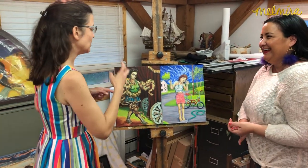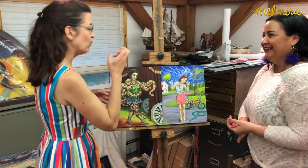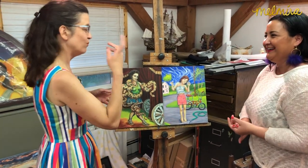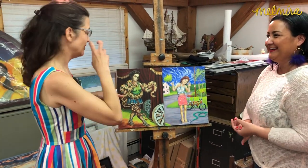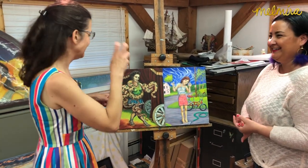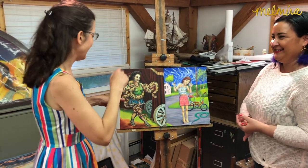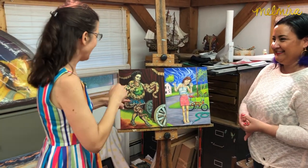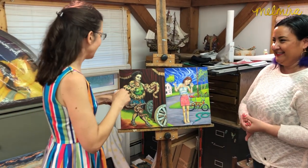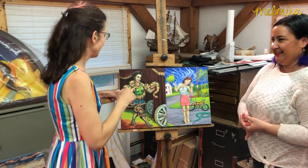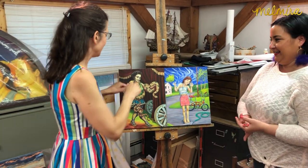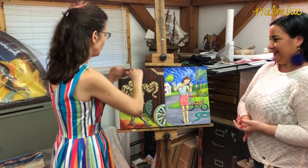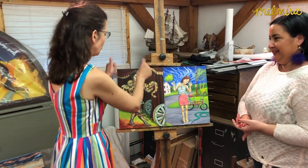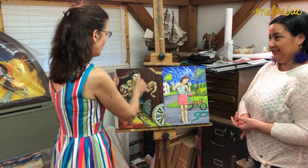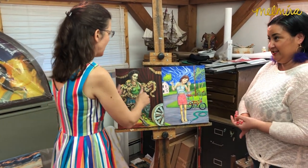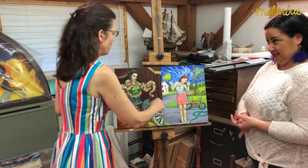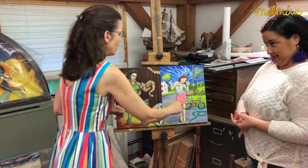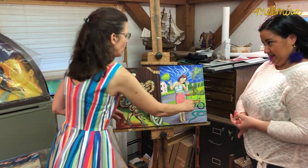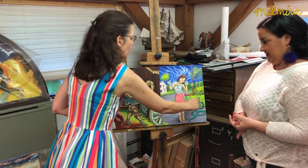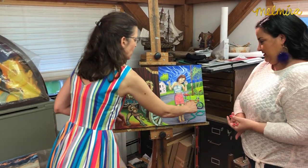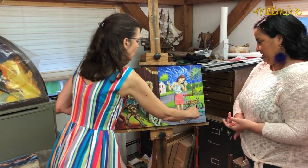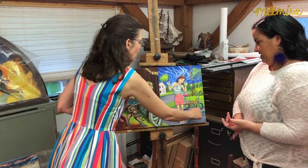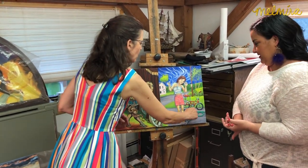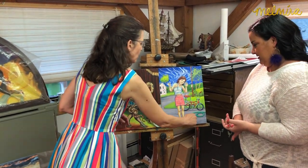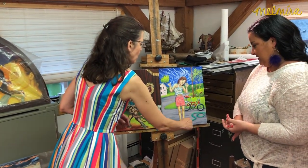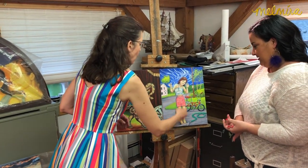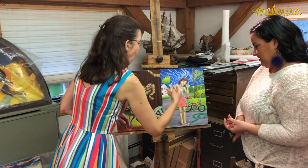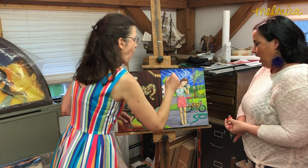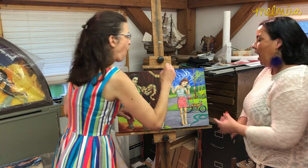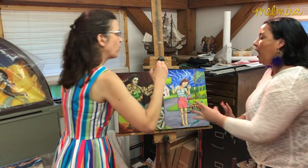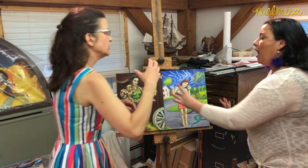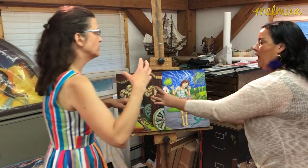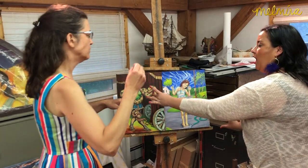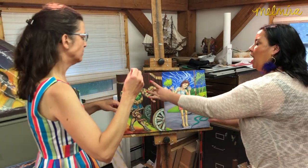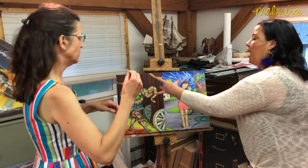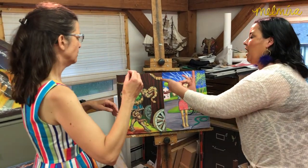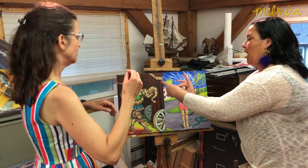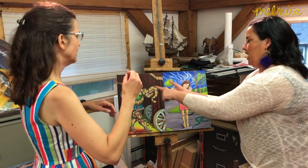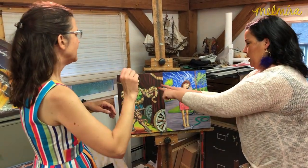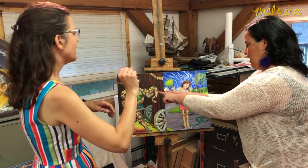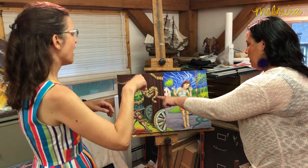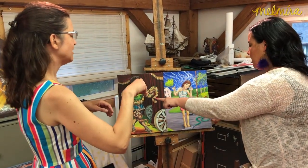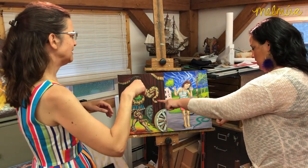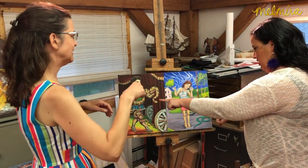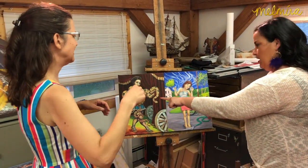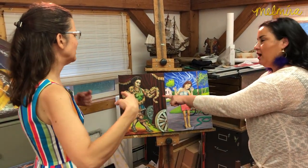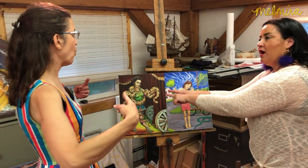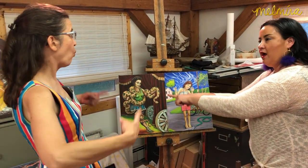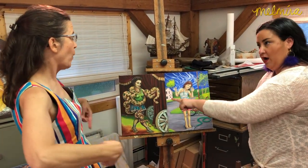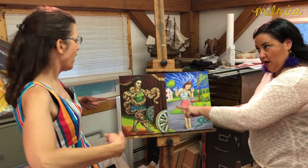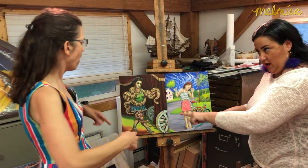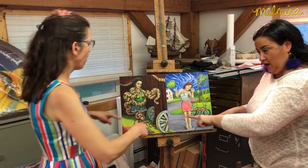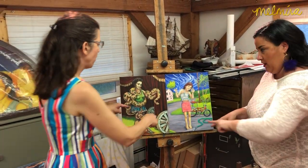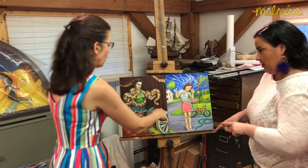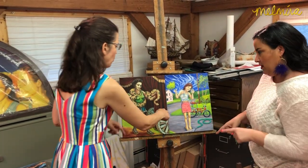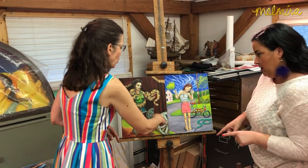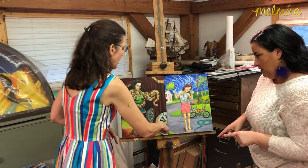So, you see the shape of the snake and the water hose. They're similiar. -Yes. The wheels-